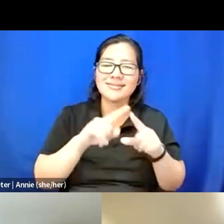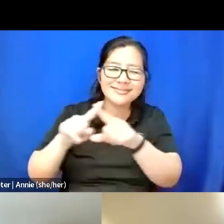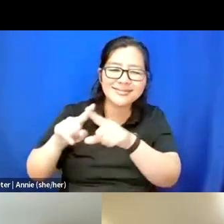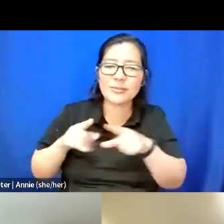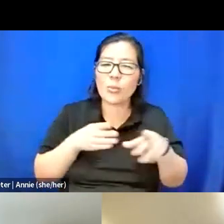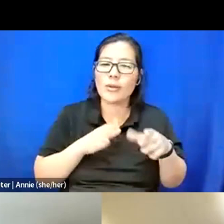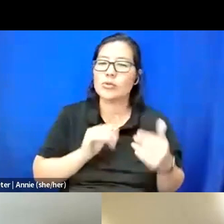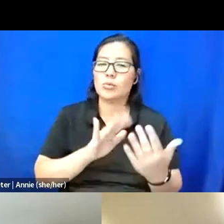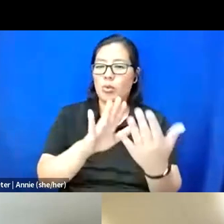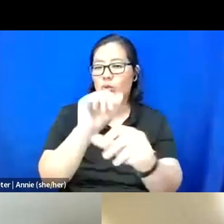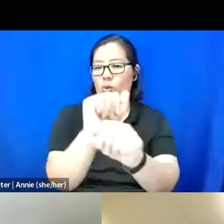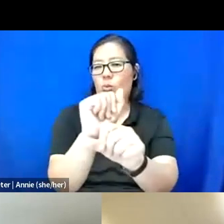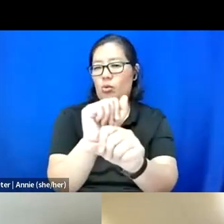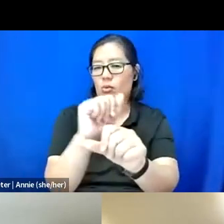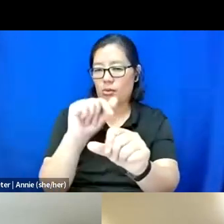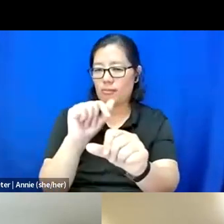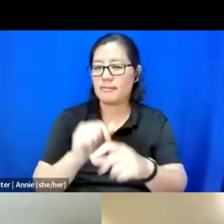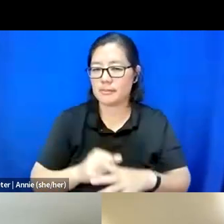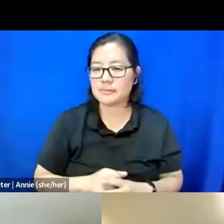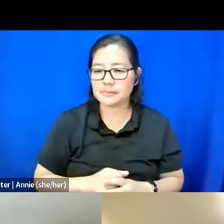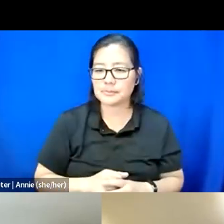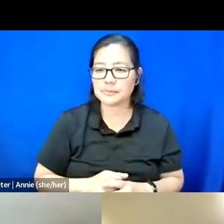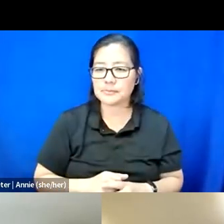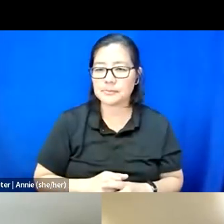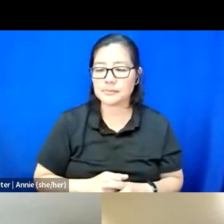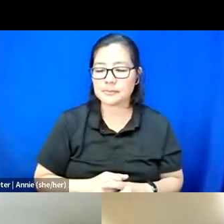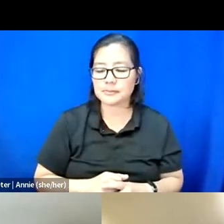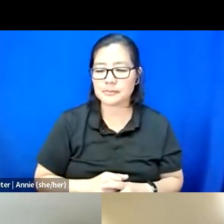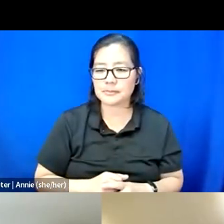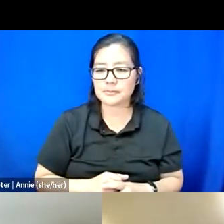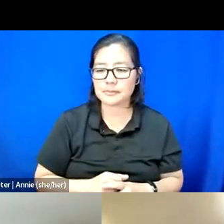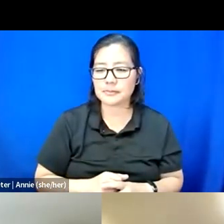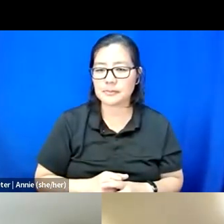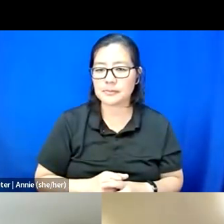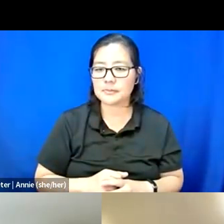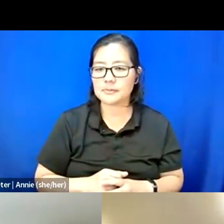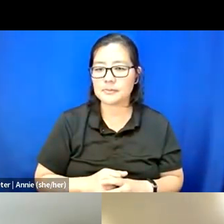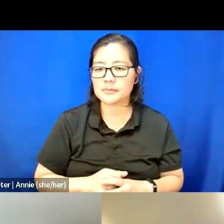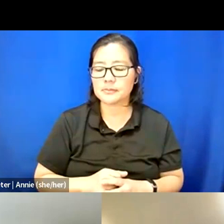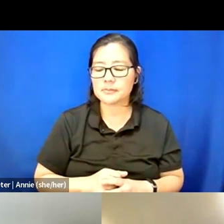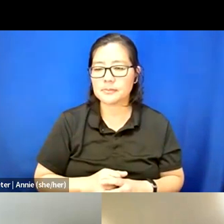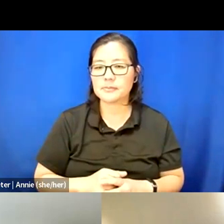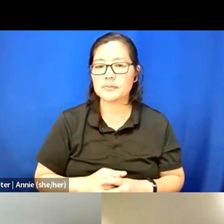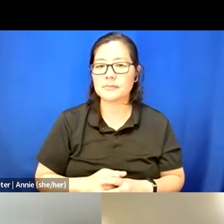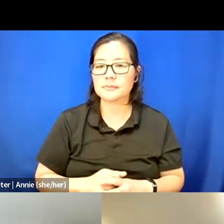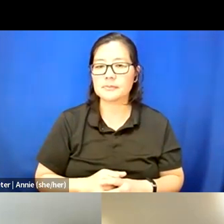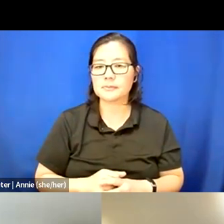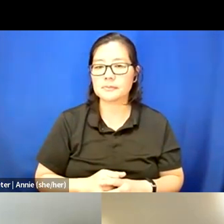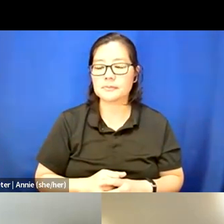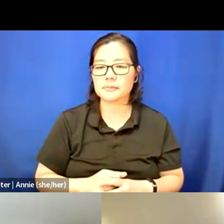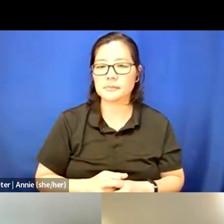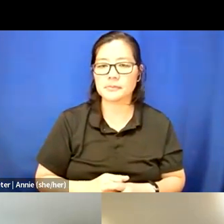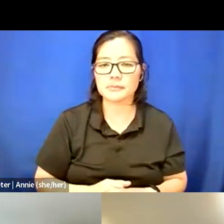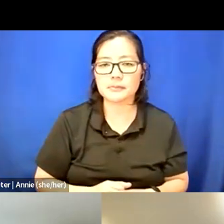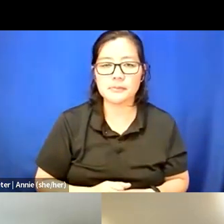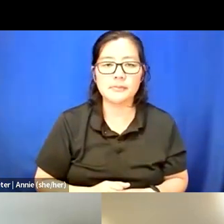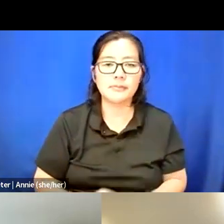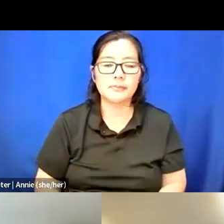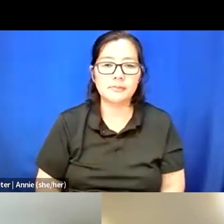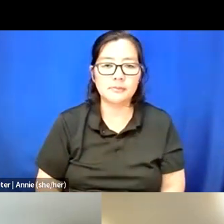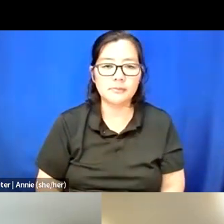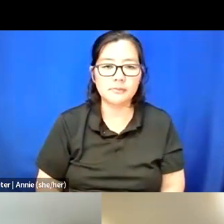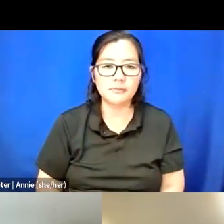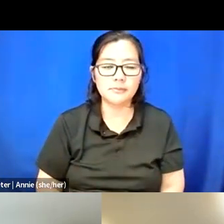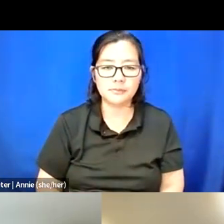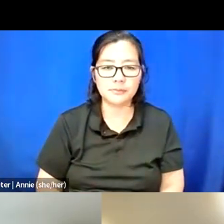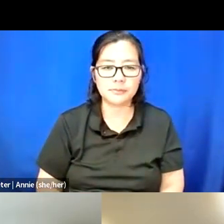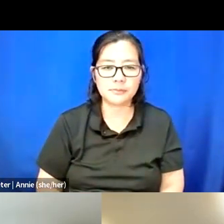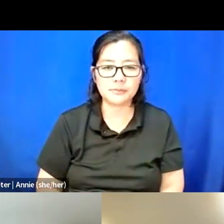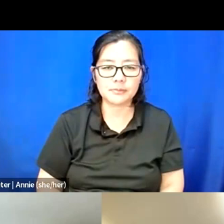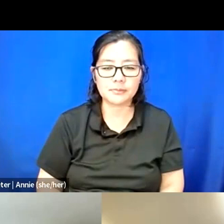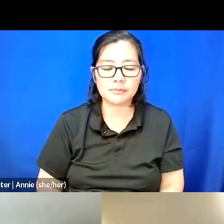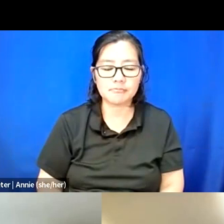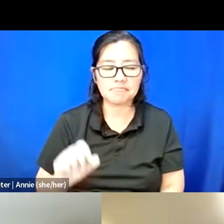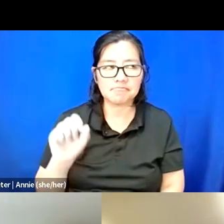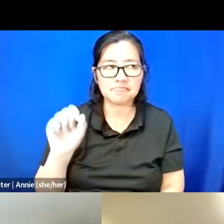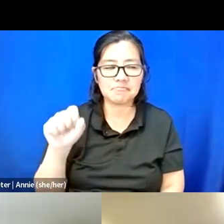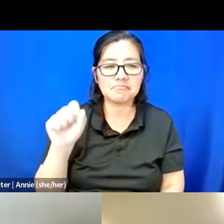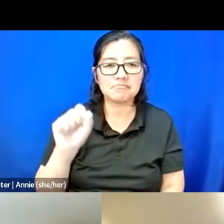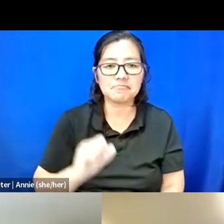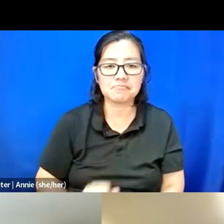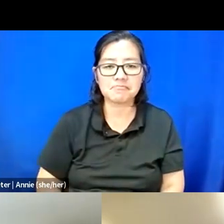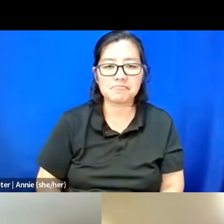And yeah, I think that's all I have to say right now.